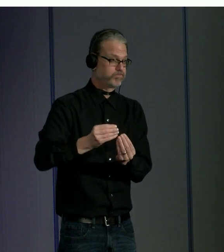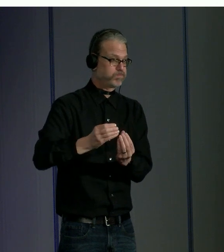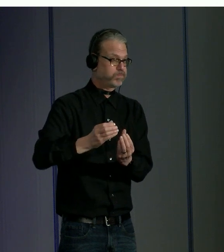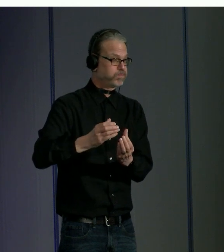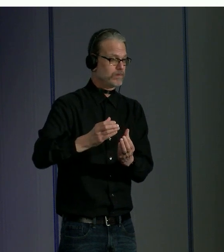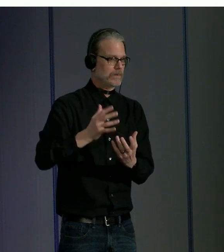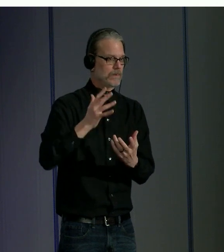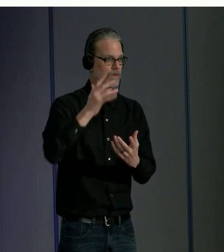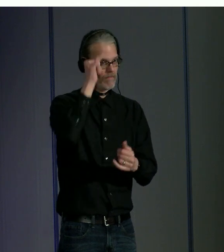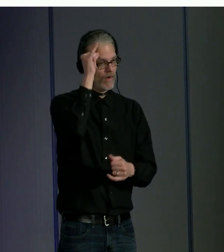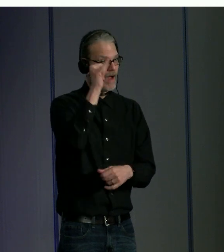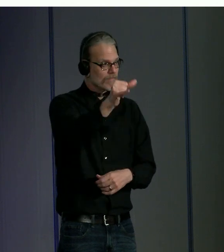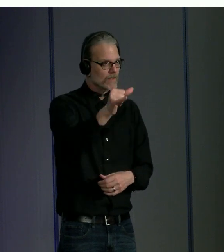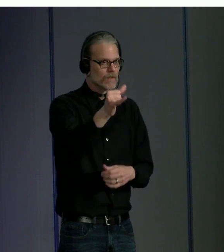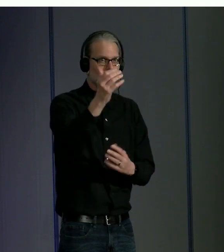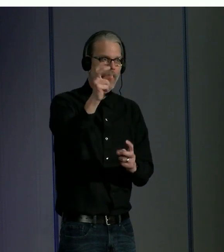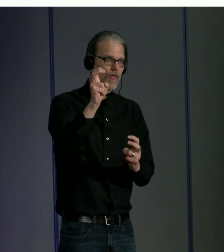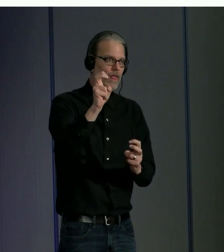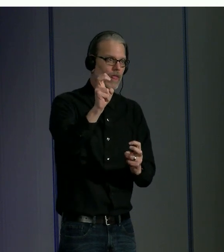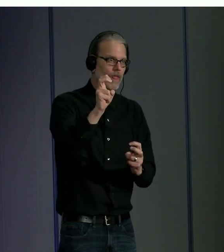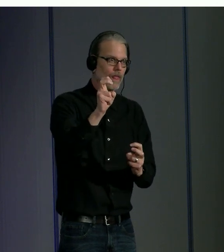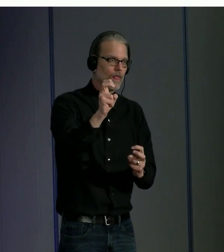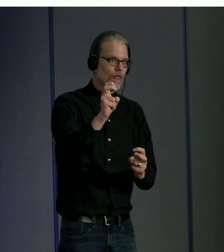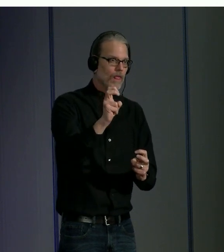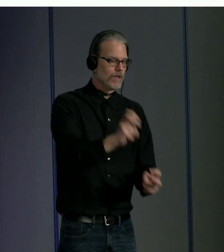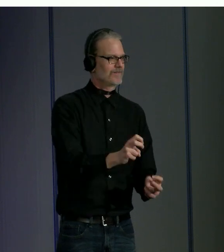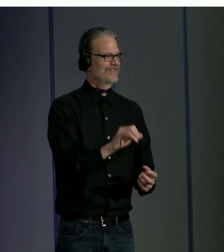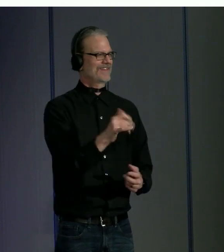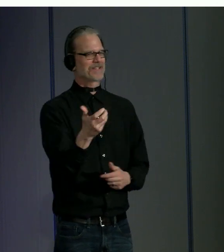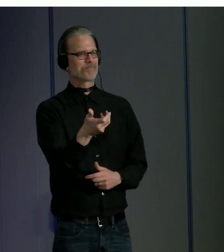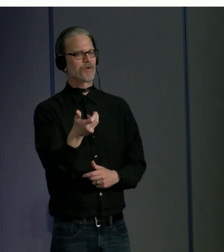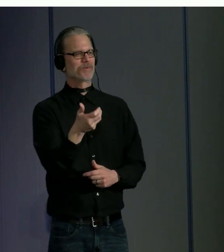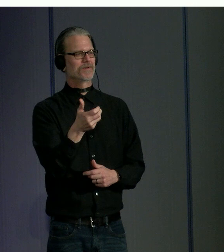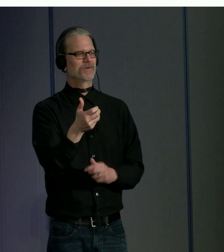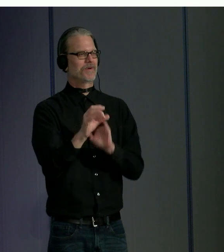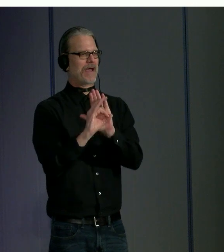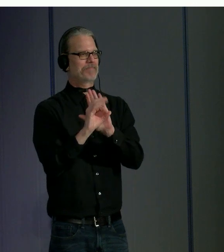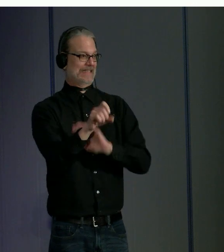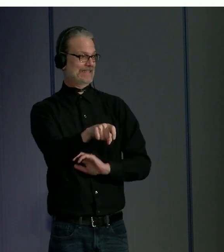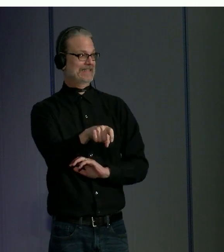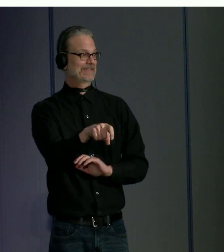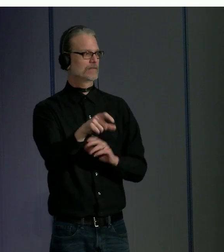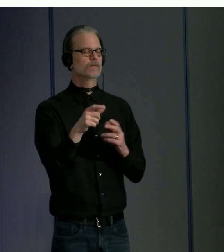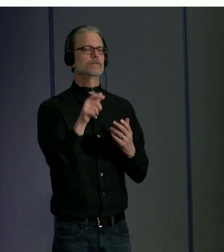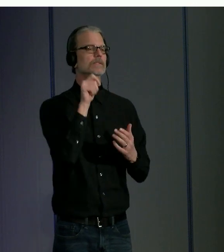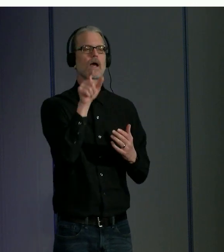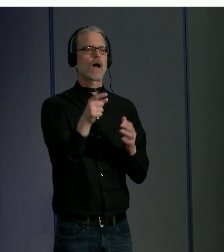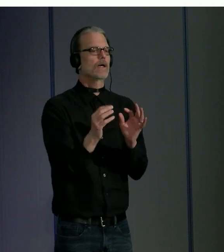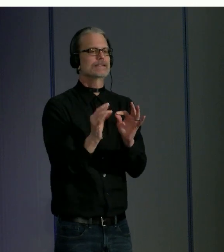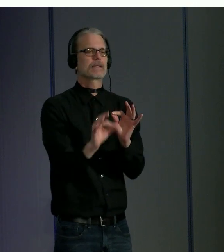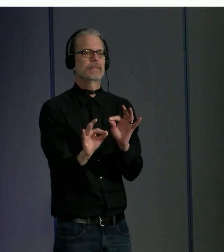And that's the point is that the fundamental thing that mobile applications need is not simplicity.